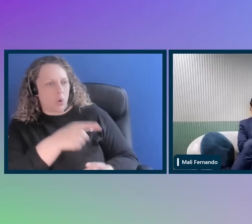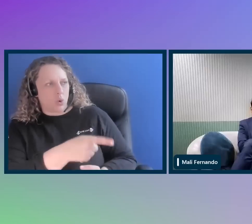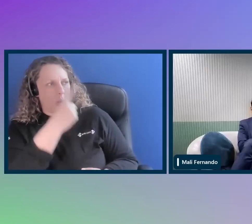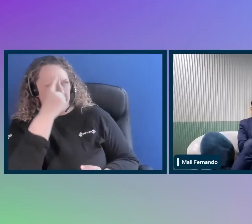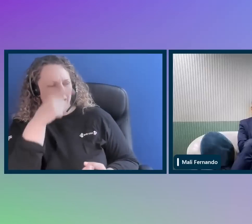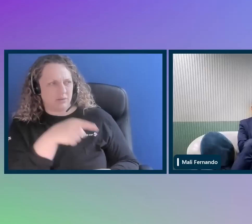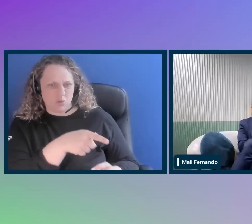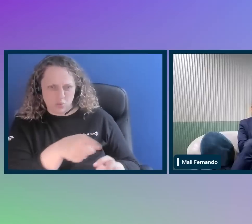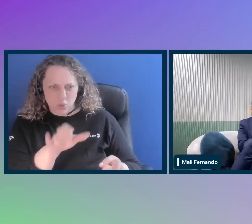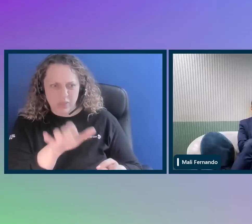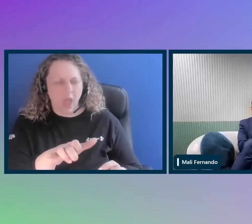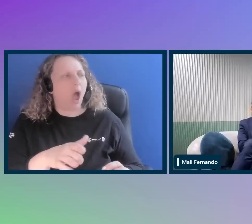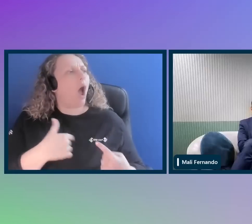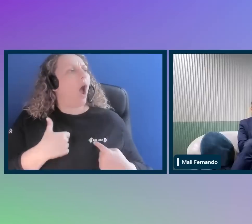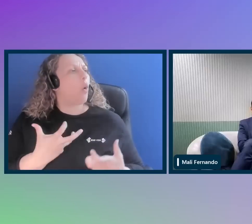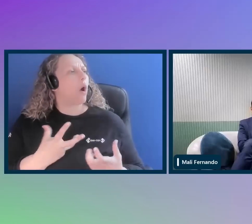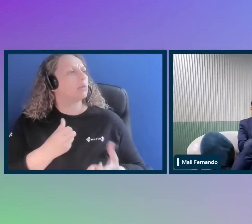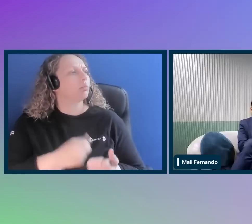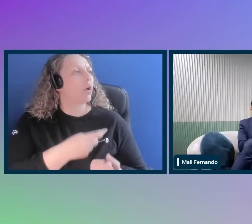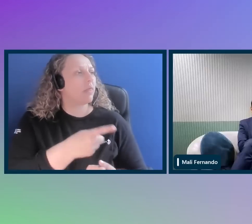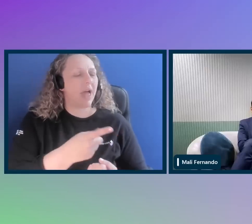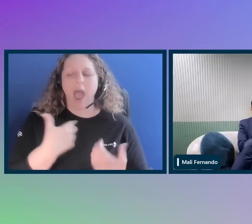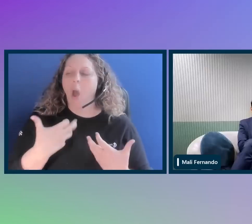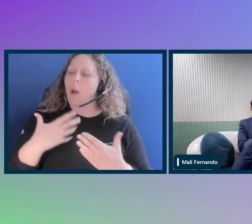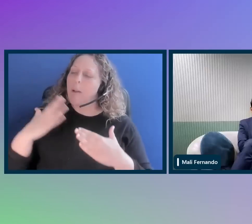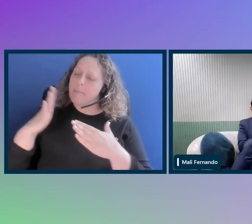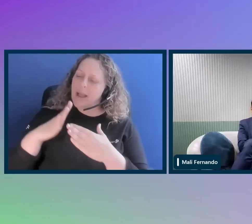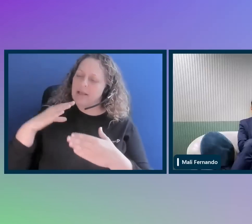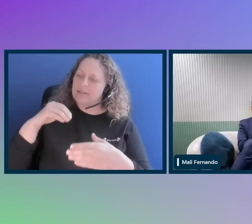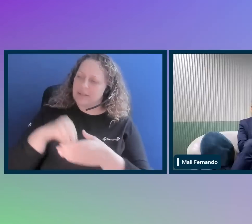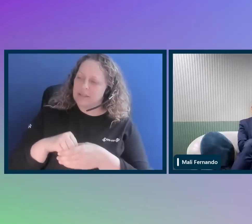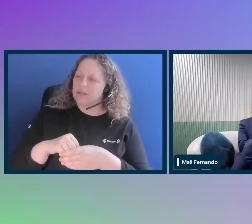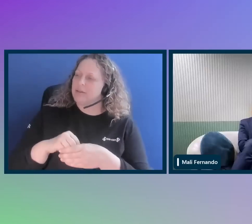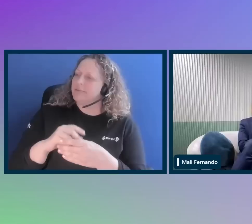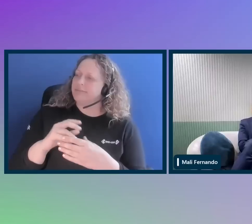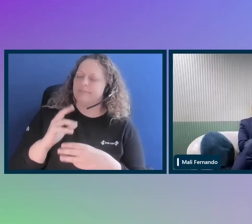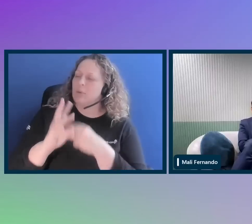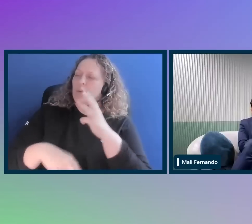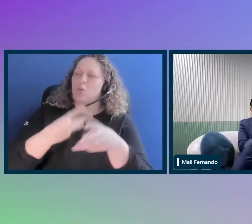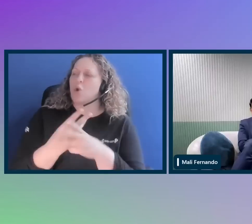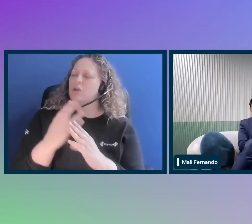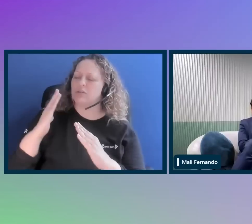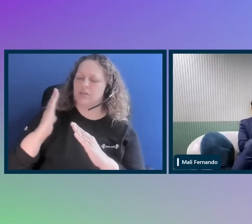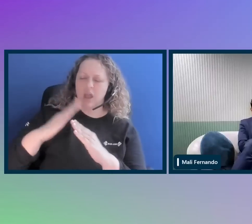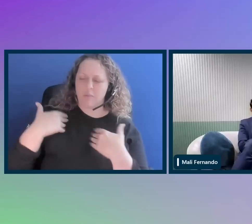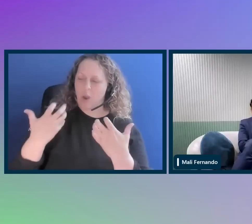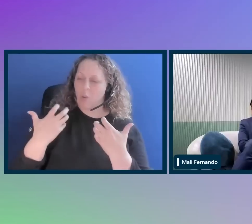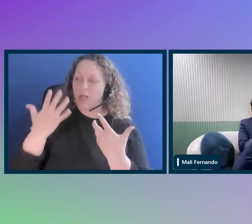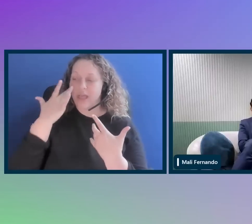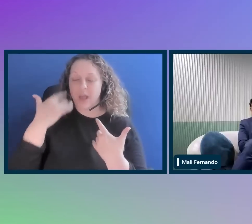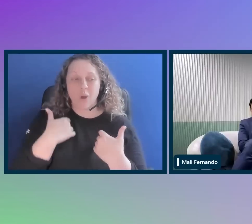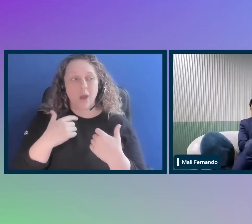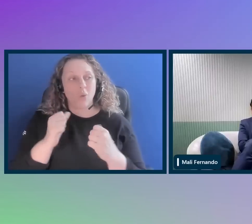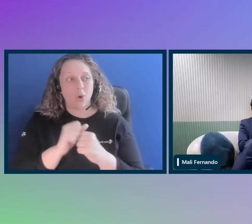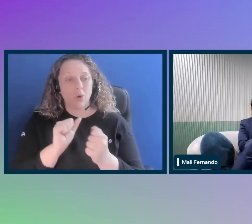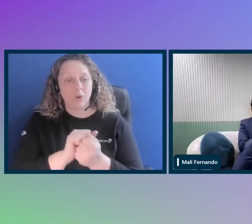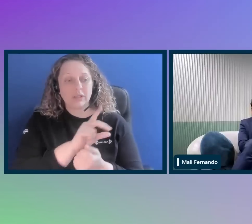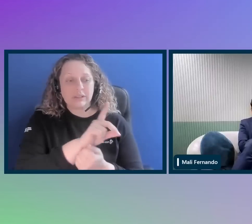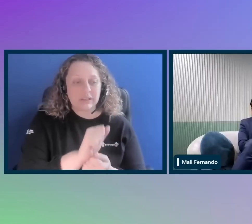So we're looking well beyond compliance, which is why we work with disabled neuro divergent and all the customers.